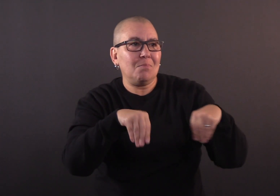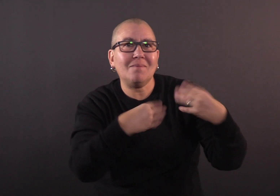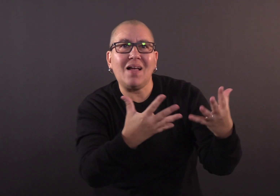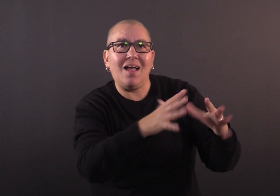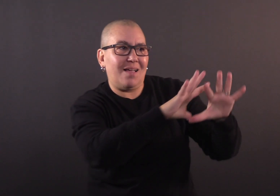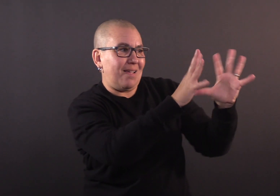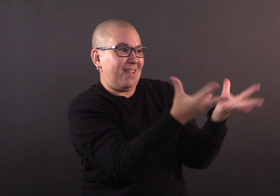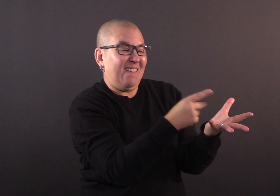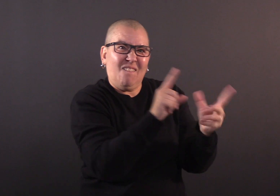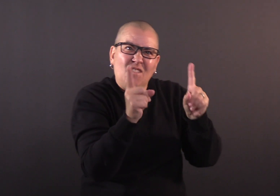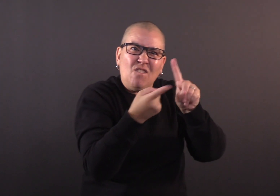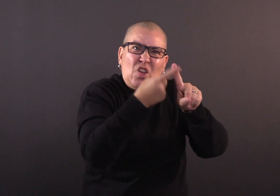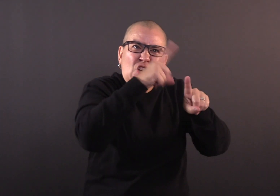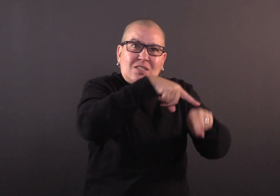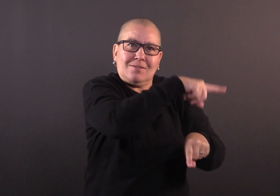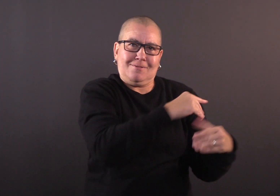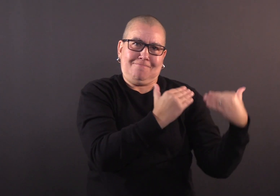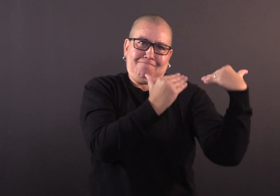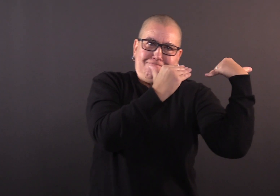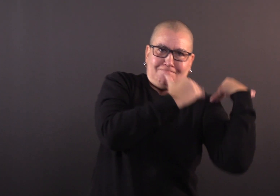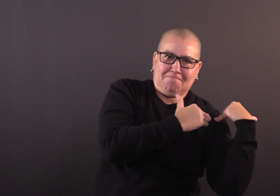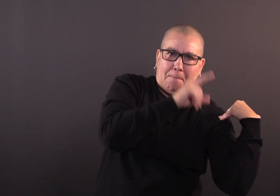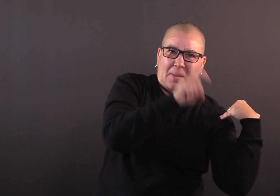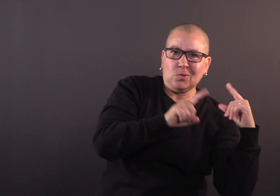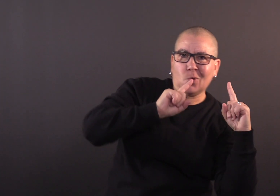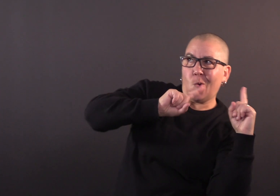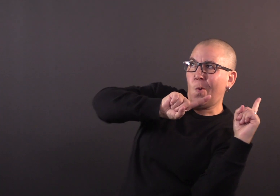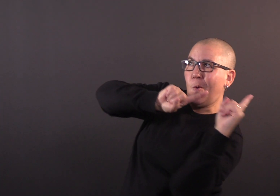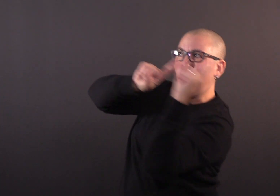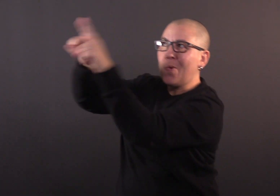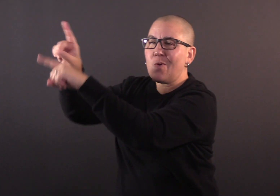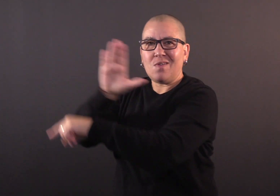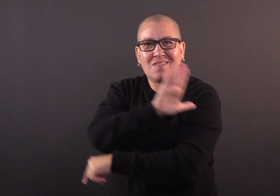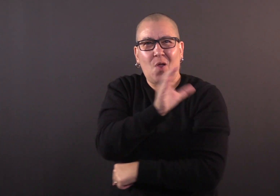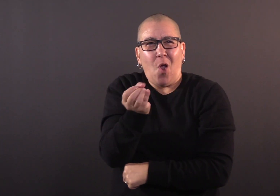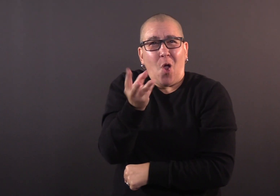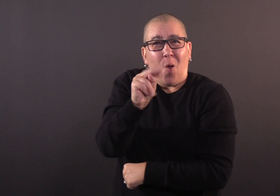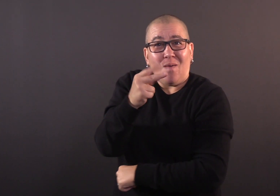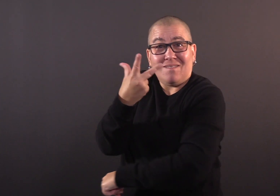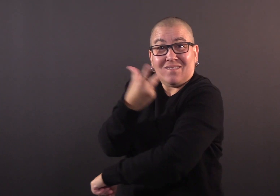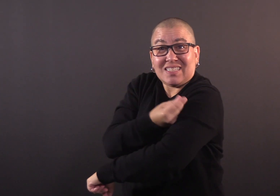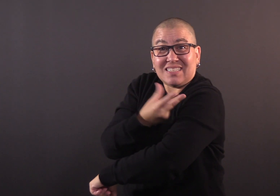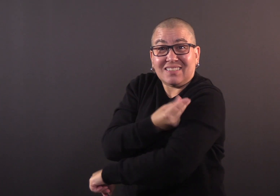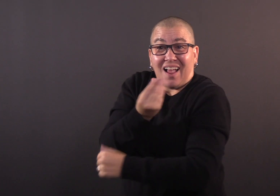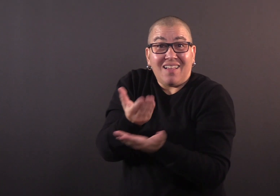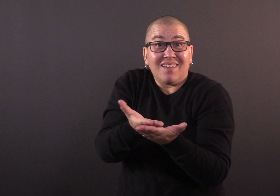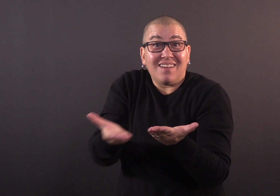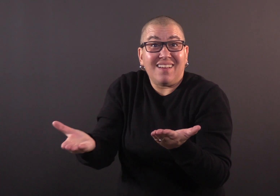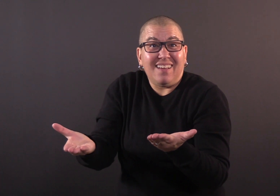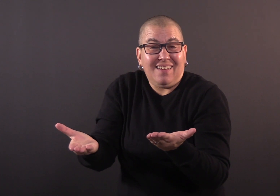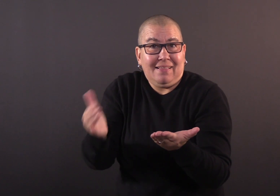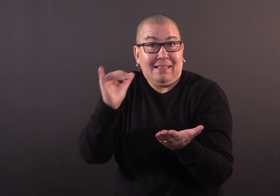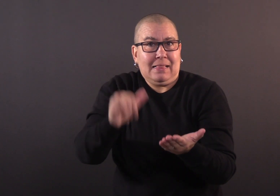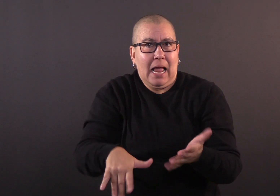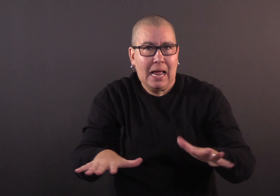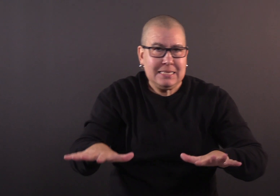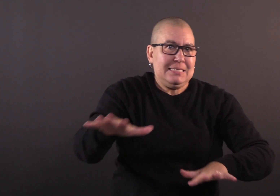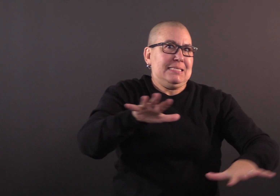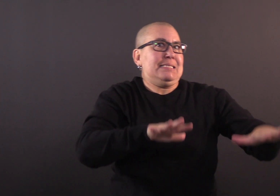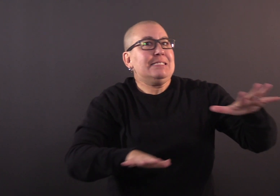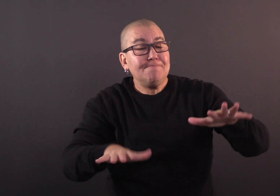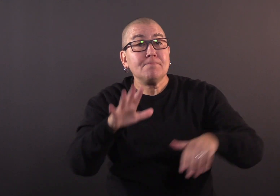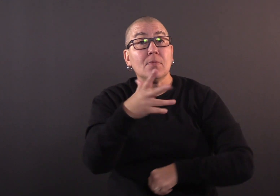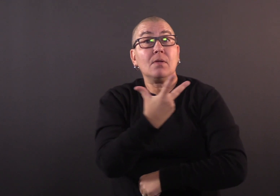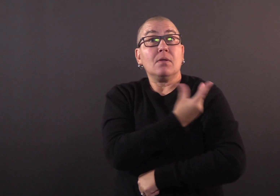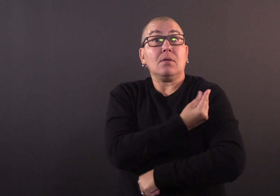own vaccine supplies. The shots are supposed to be provided free in-network to the insured,